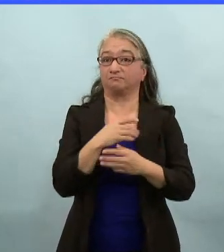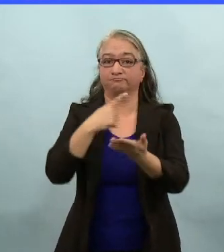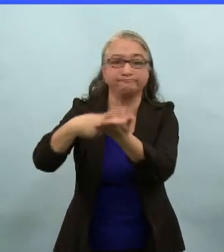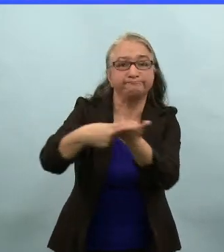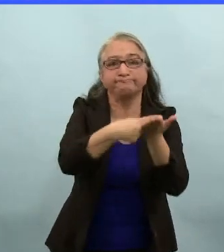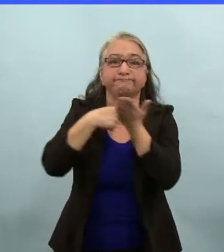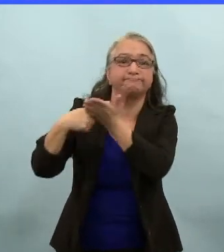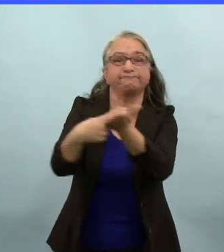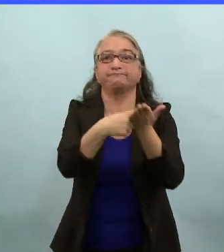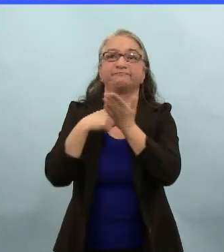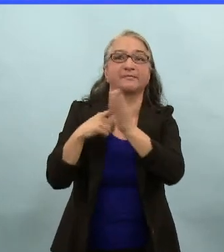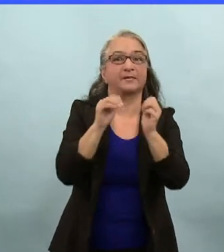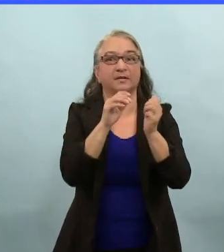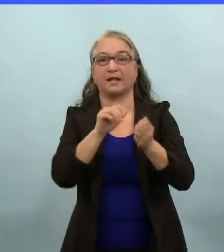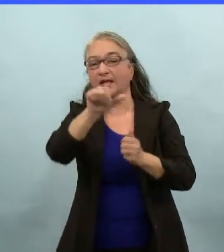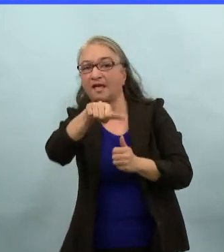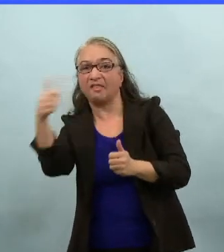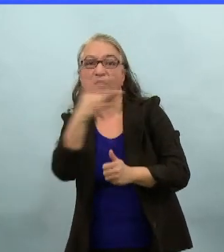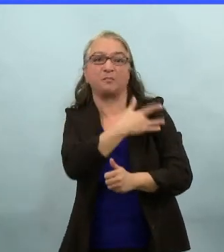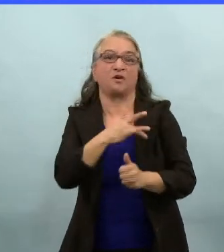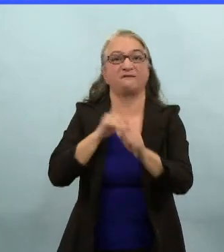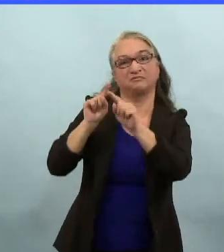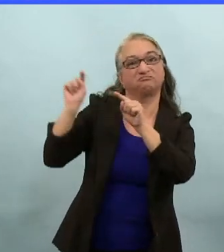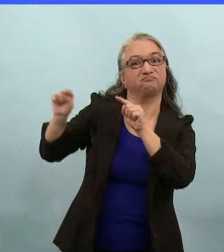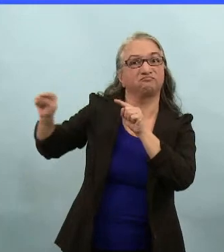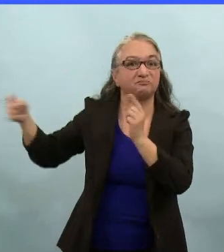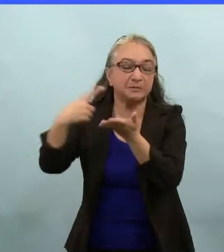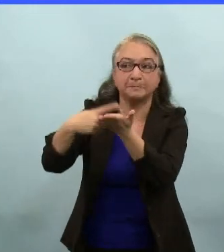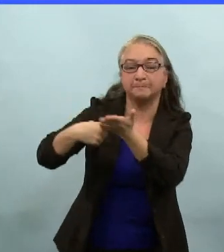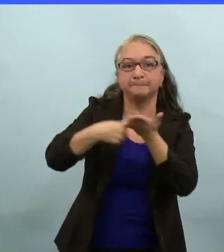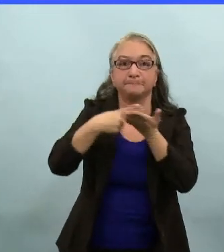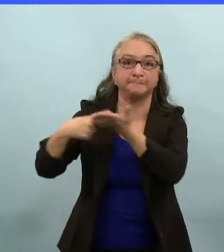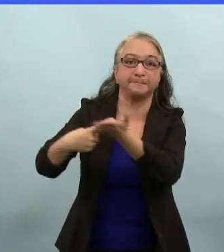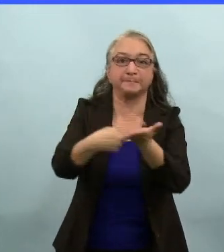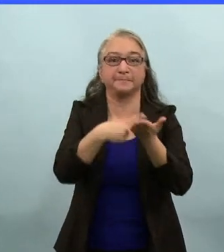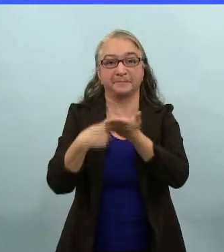the focus of our discussion was on the current covid19 situation